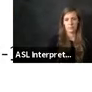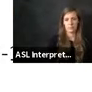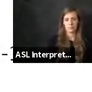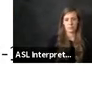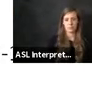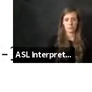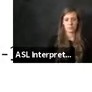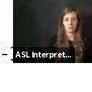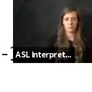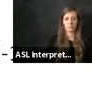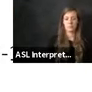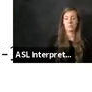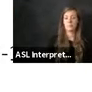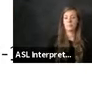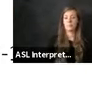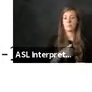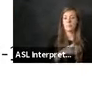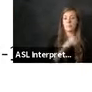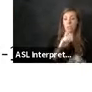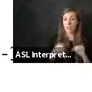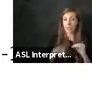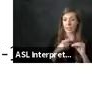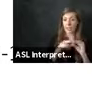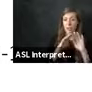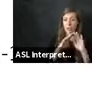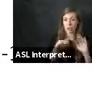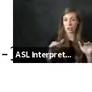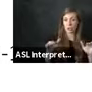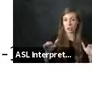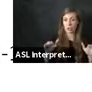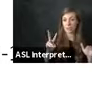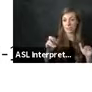Since we're talking about pediatric vaccines today, I wanted to